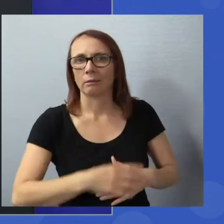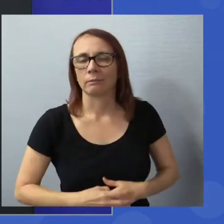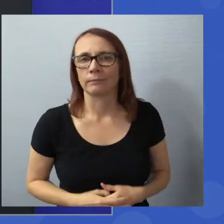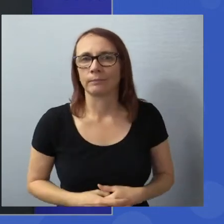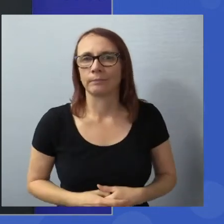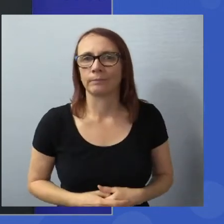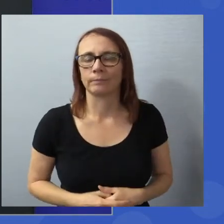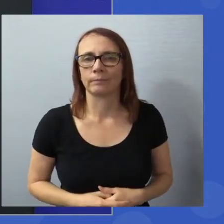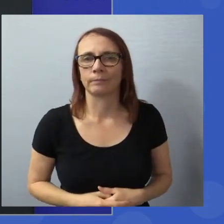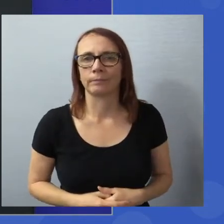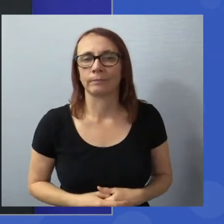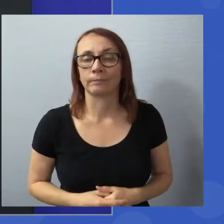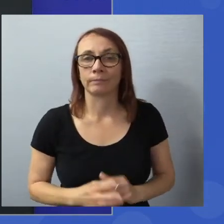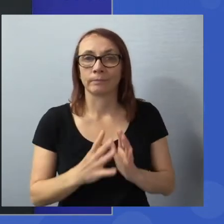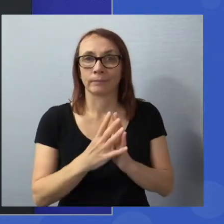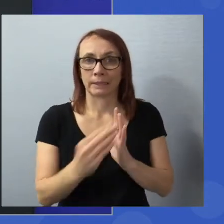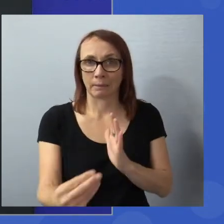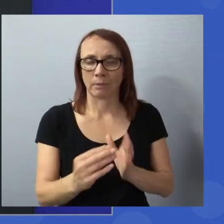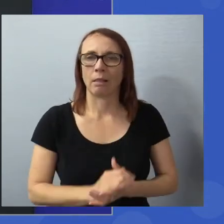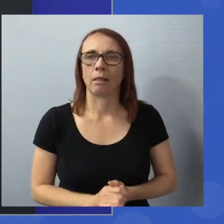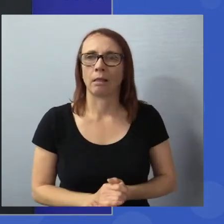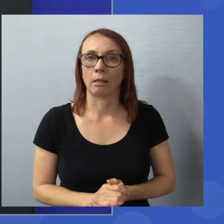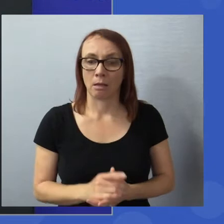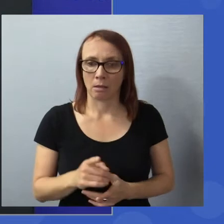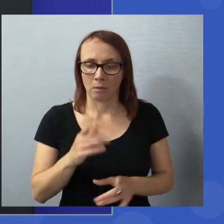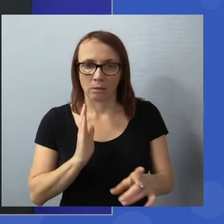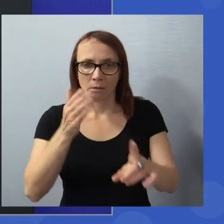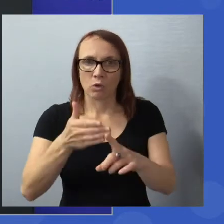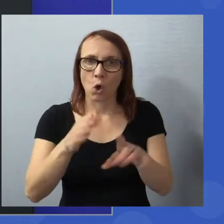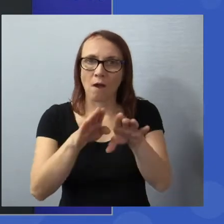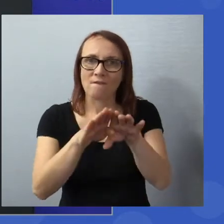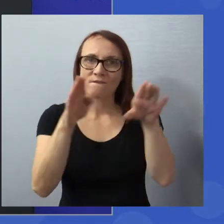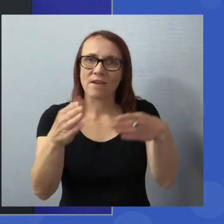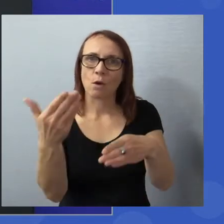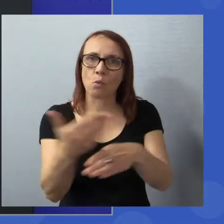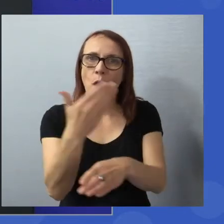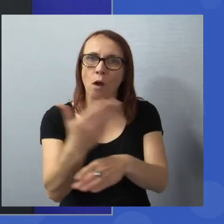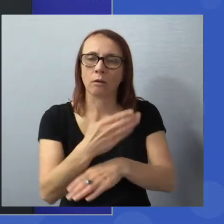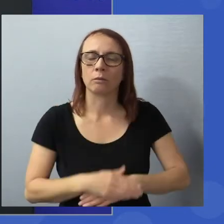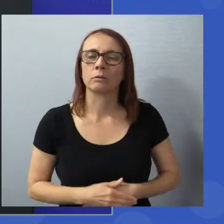example the aspiration towards Fair Work no employment law and equality again are